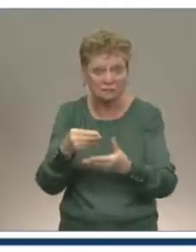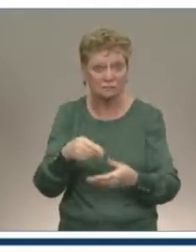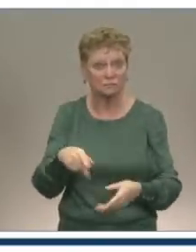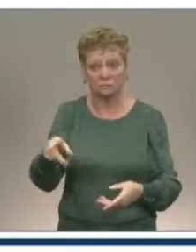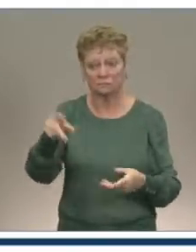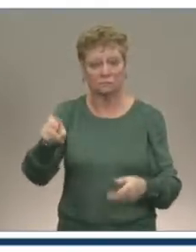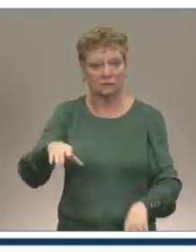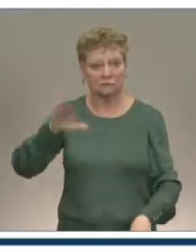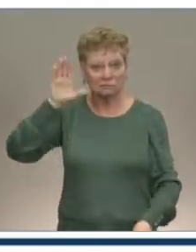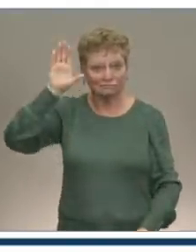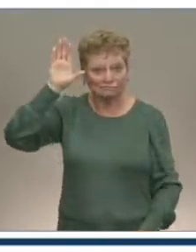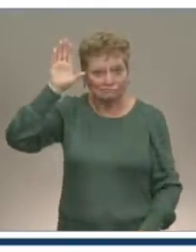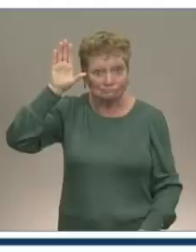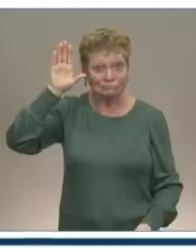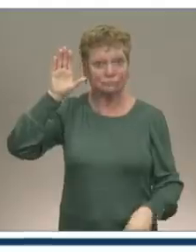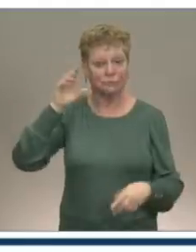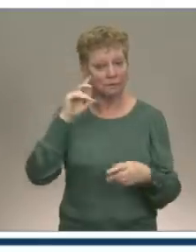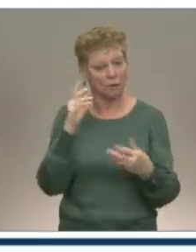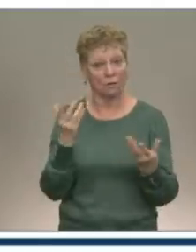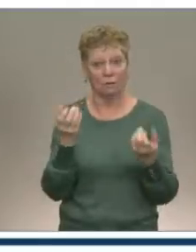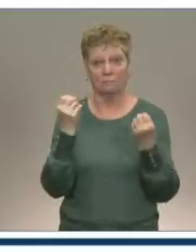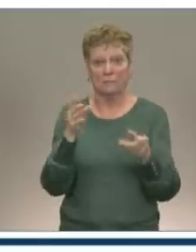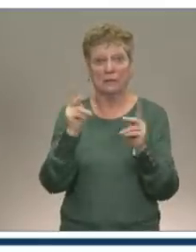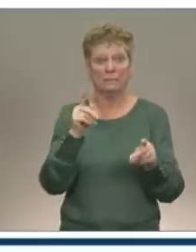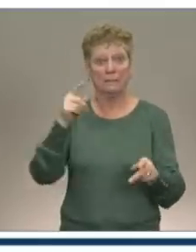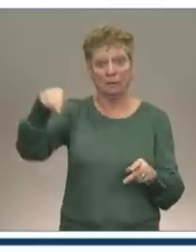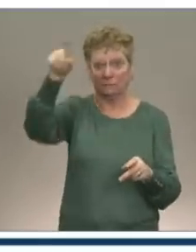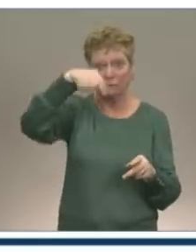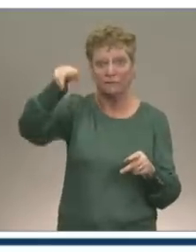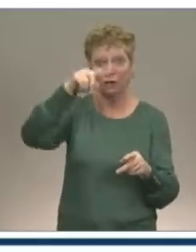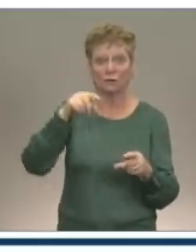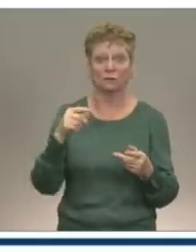work closely obviously there was a lot of people in antigonish for a very very exciting weekend so